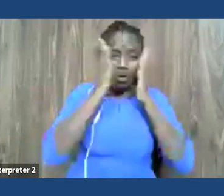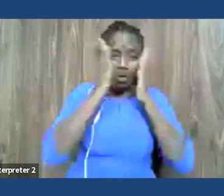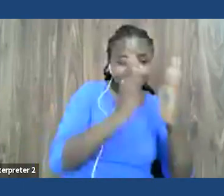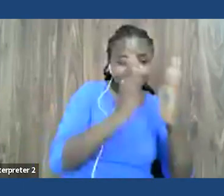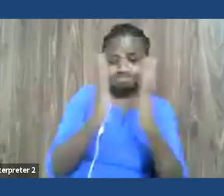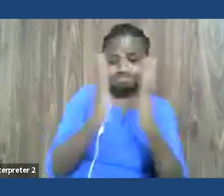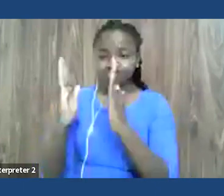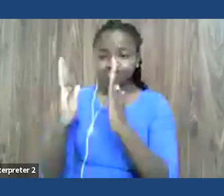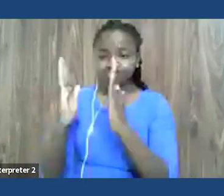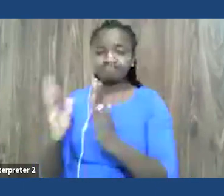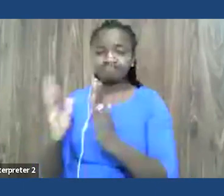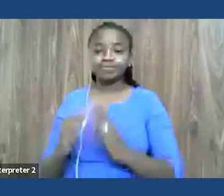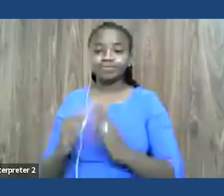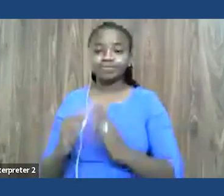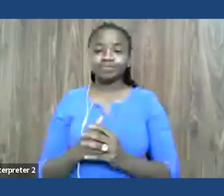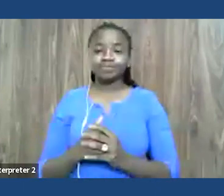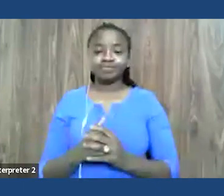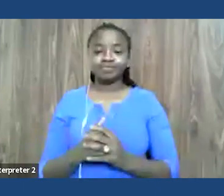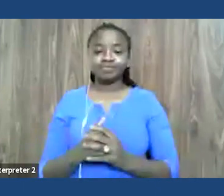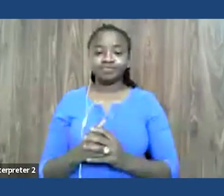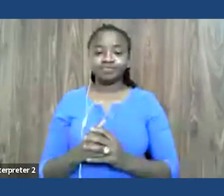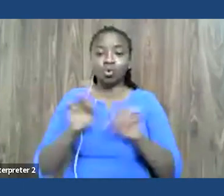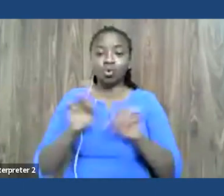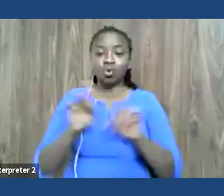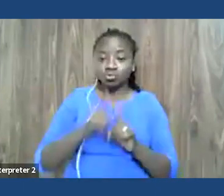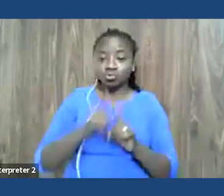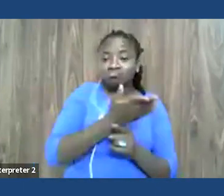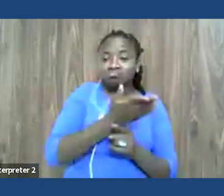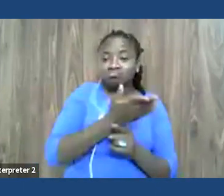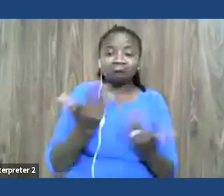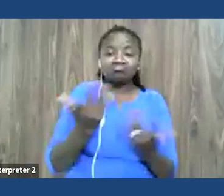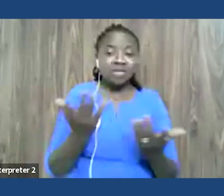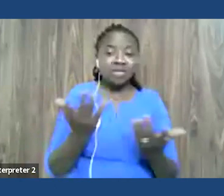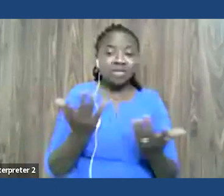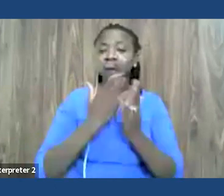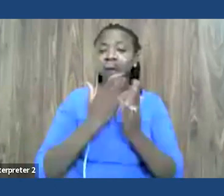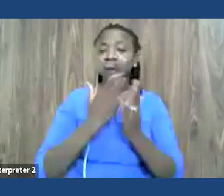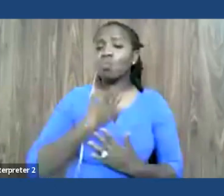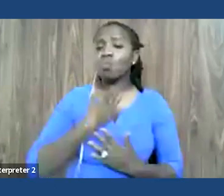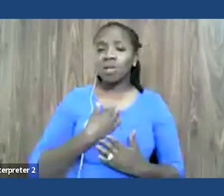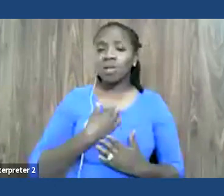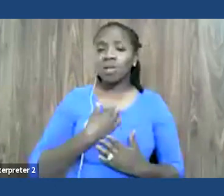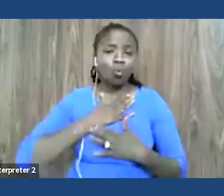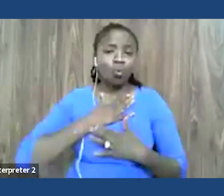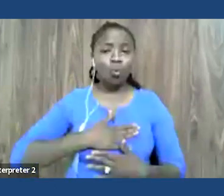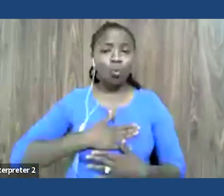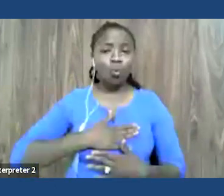And these interests can sometimes be in direct opposition to older persons' rights.